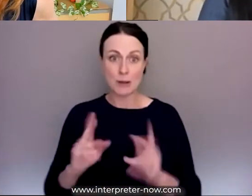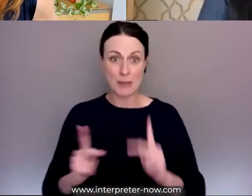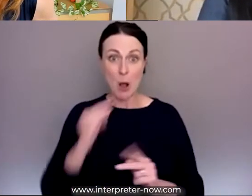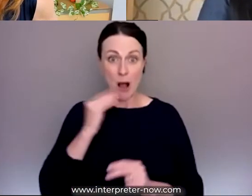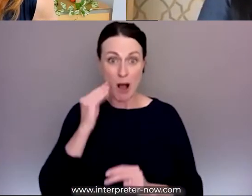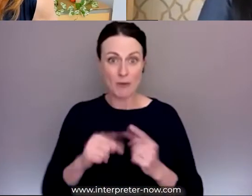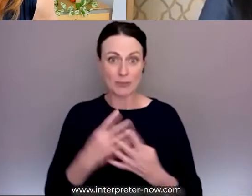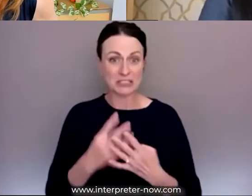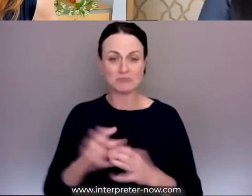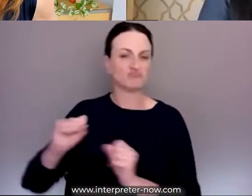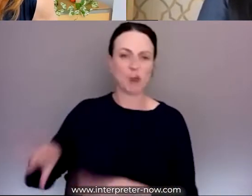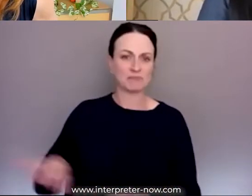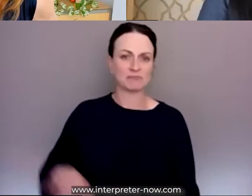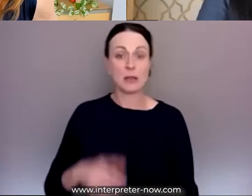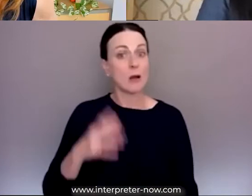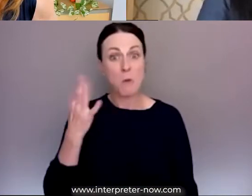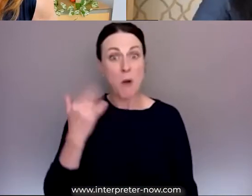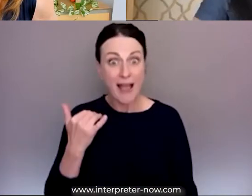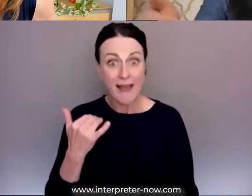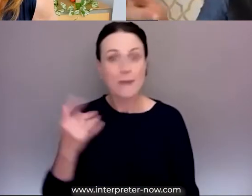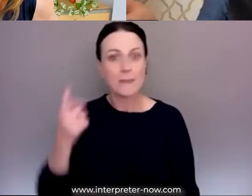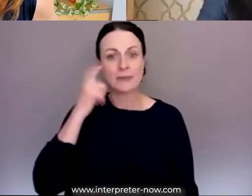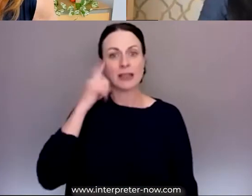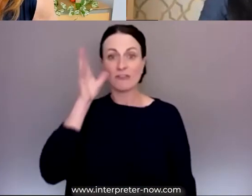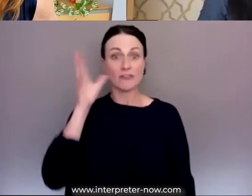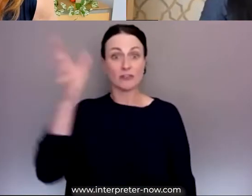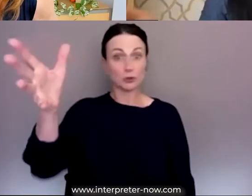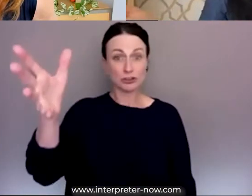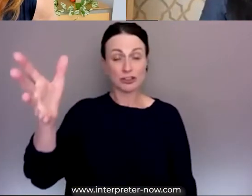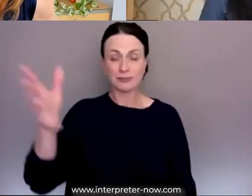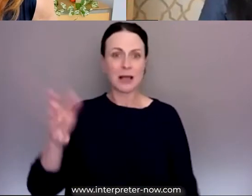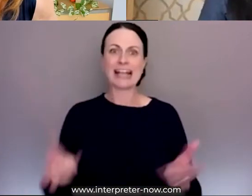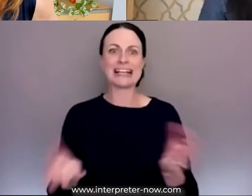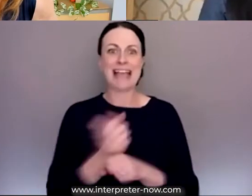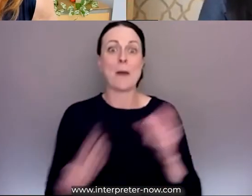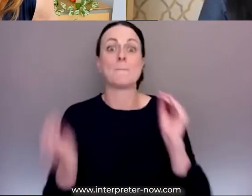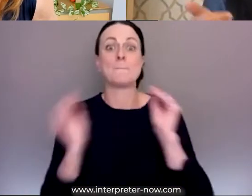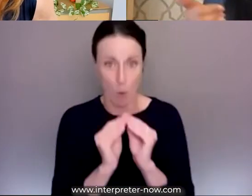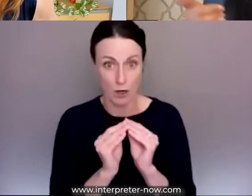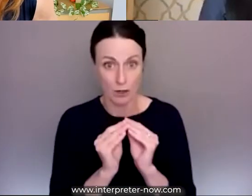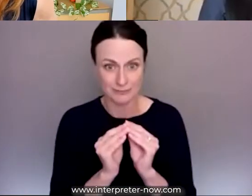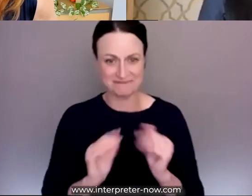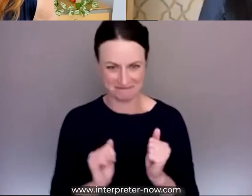They don't want us to pursue it because they think in a future administration we could get more. We could get a better outcome.